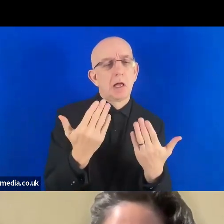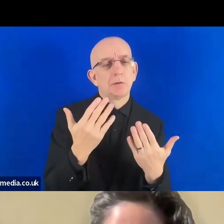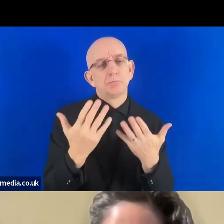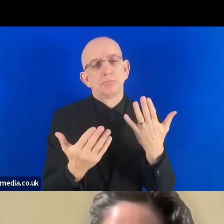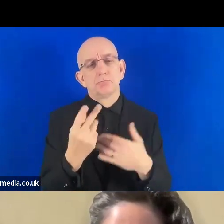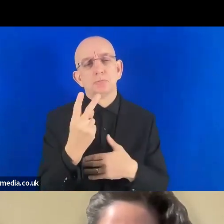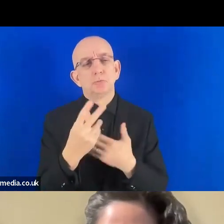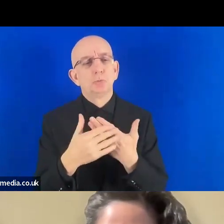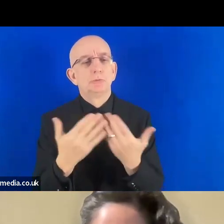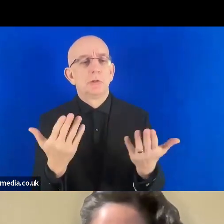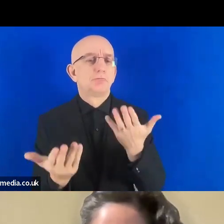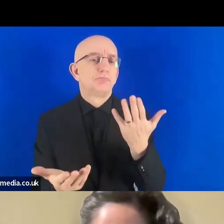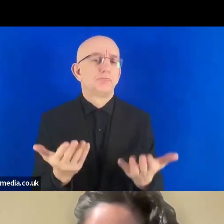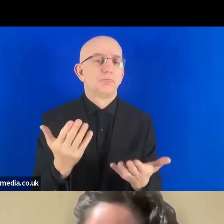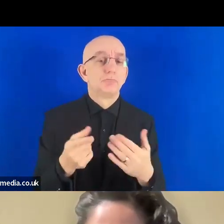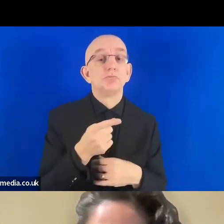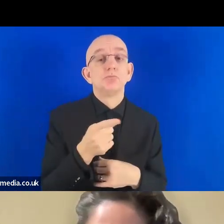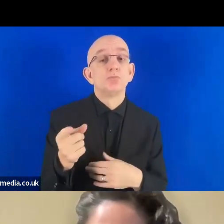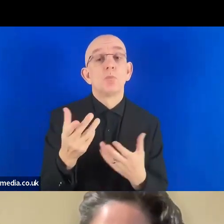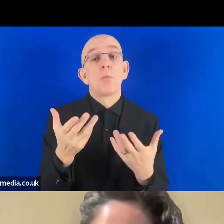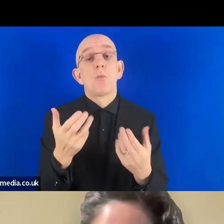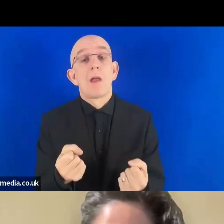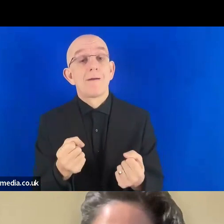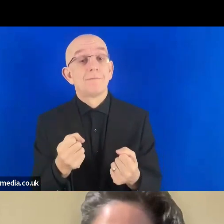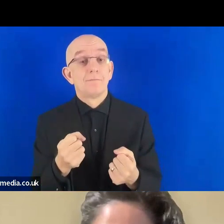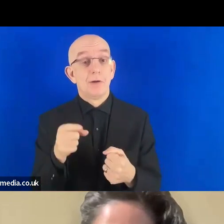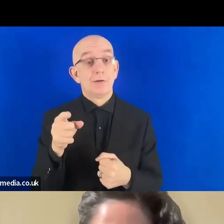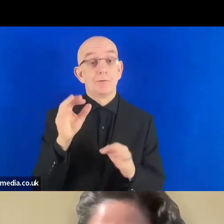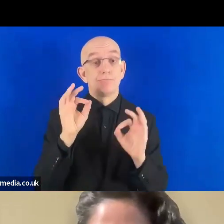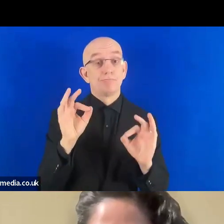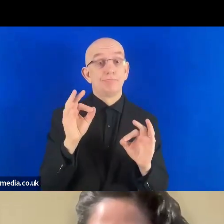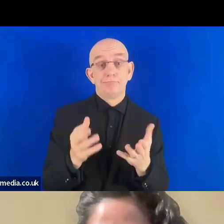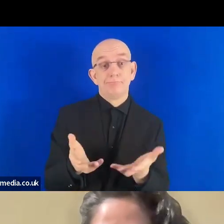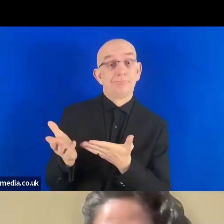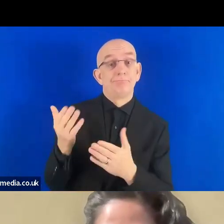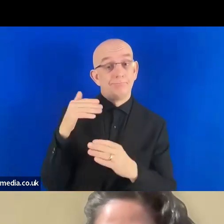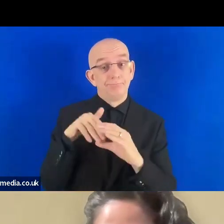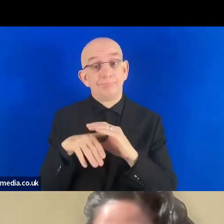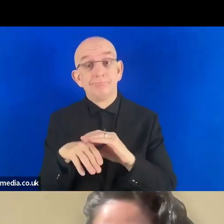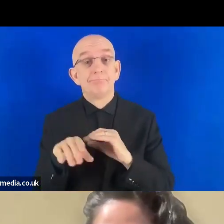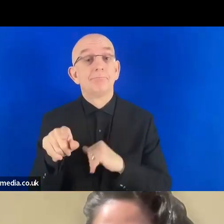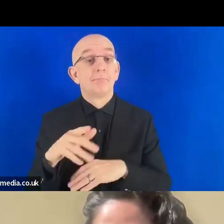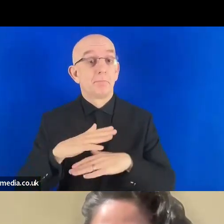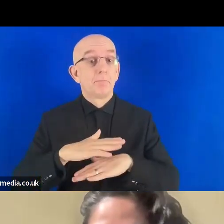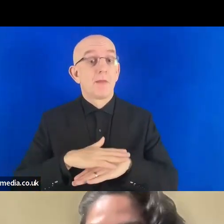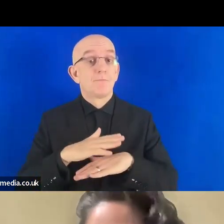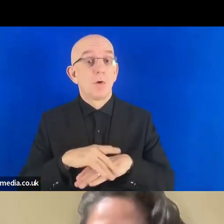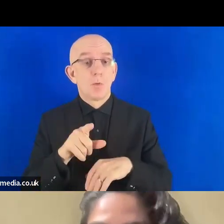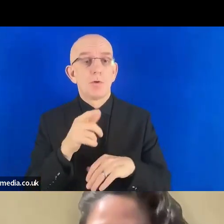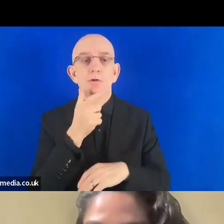and to get to start, choosing the sessions that you want to attend and also to network. There are a couple of amazing people that are read on the platform.